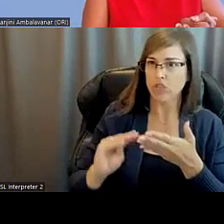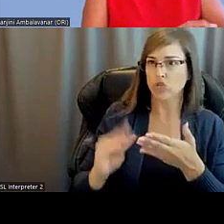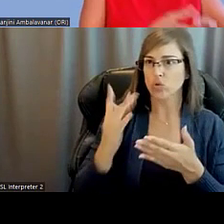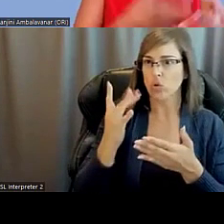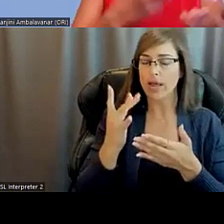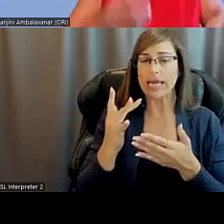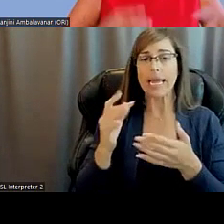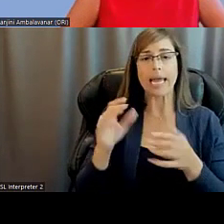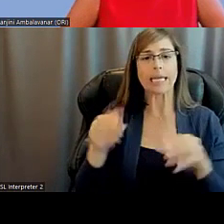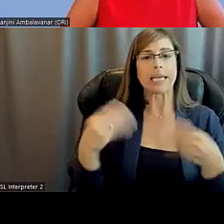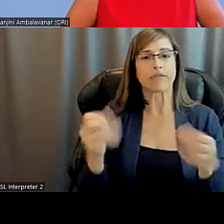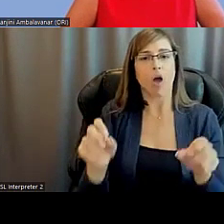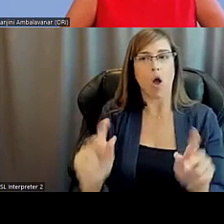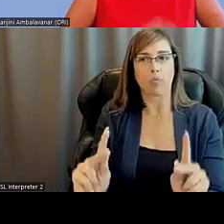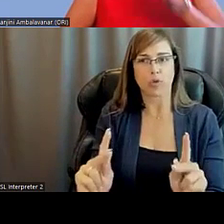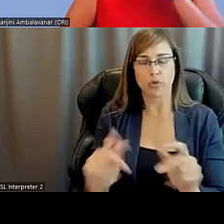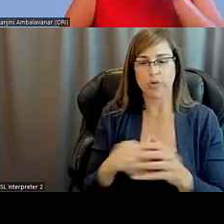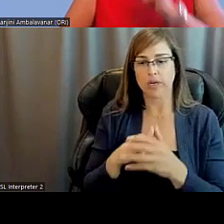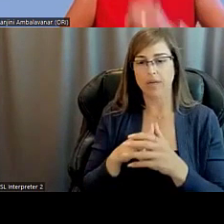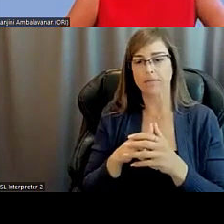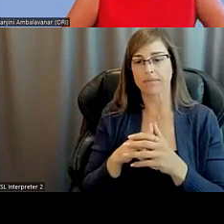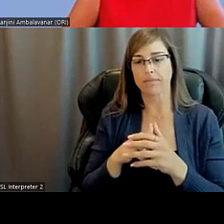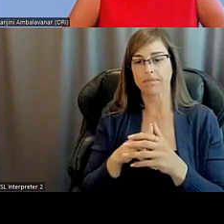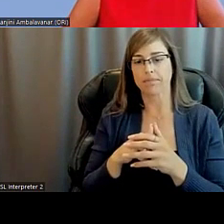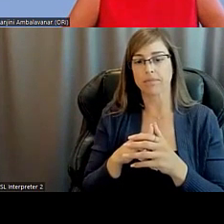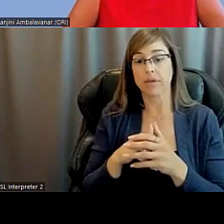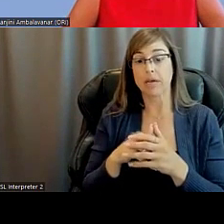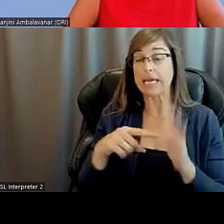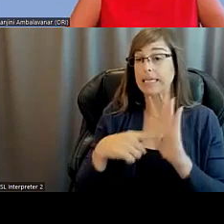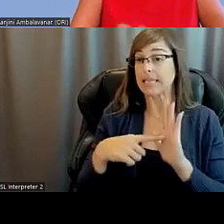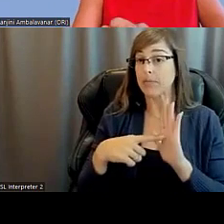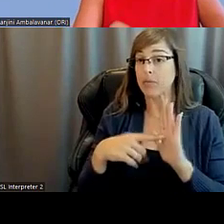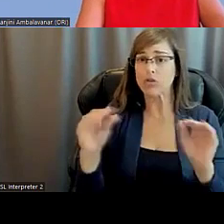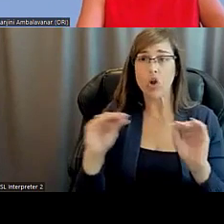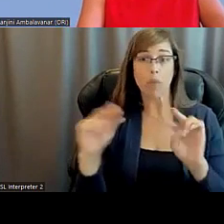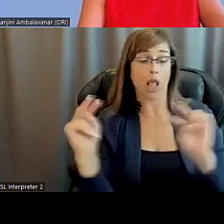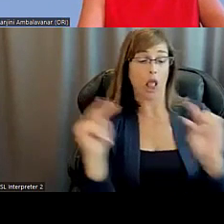and example is nobody's looking at me.